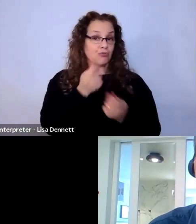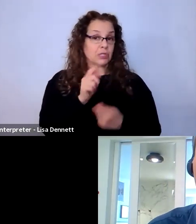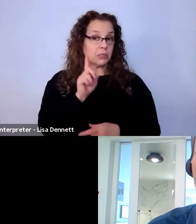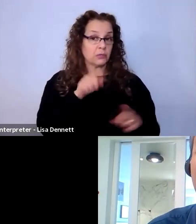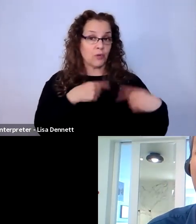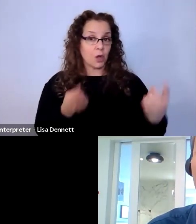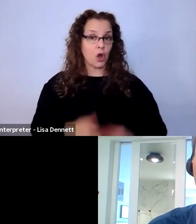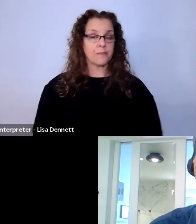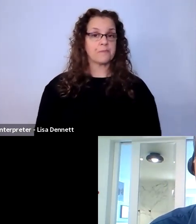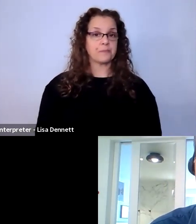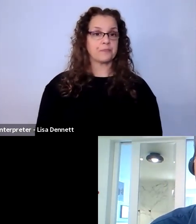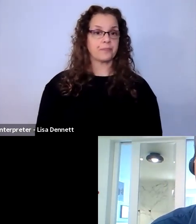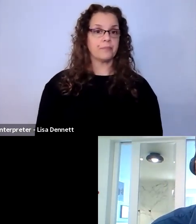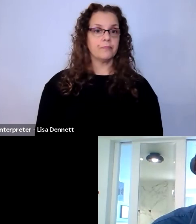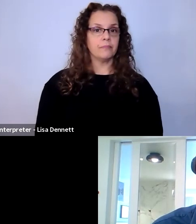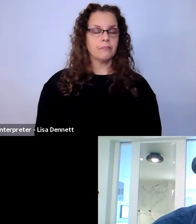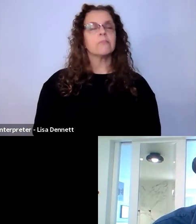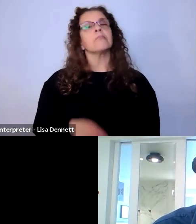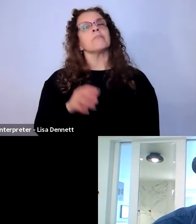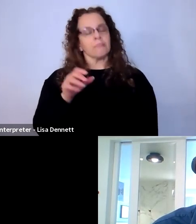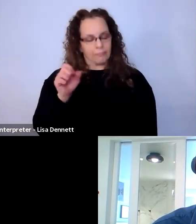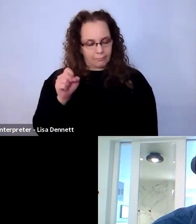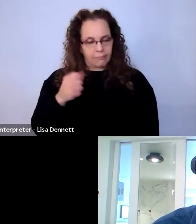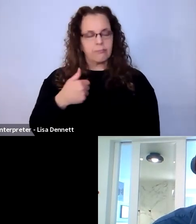Jennison Asuncion: I was a very heartened to get a shout out from